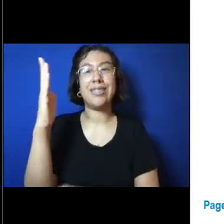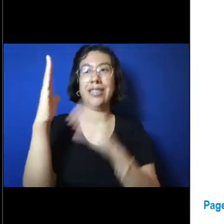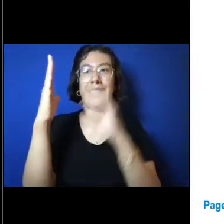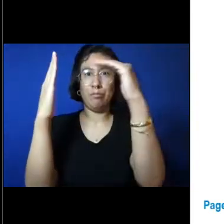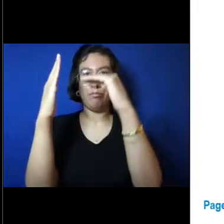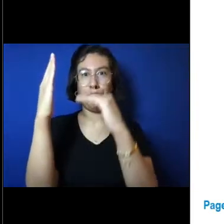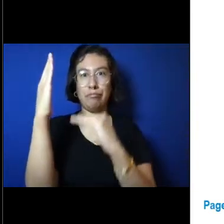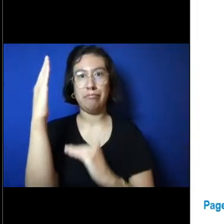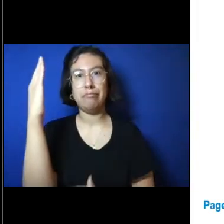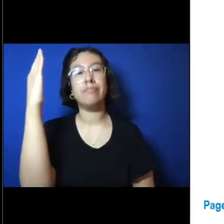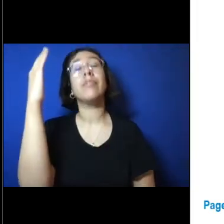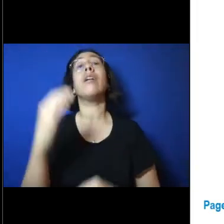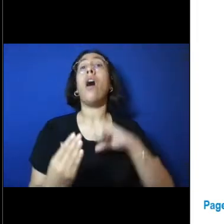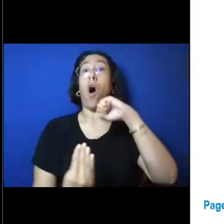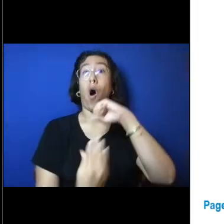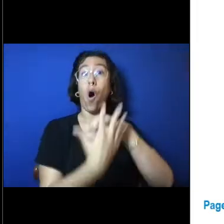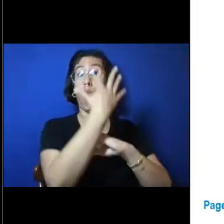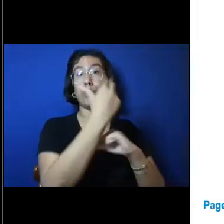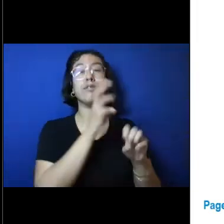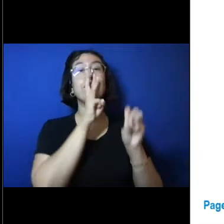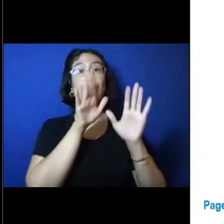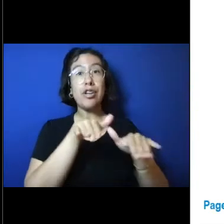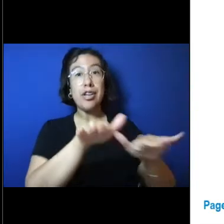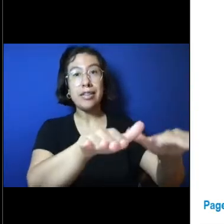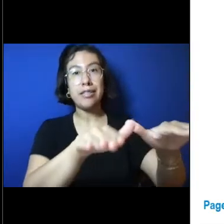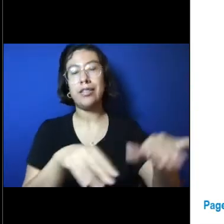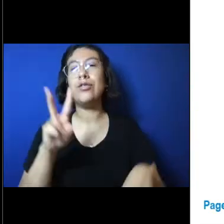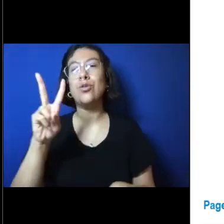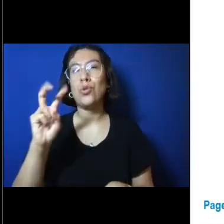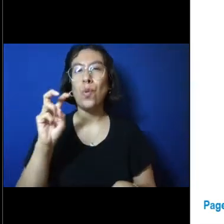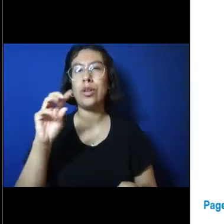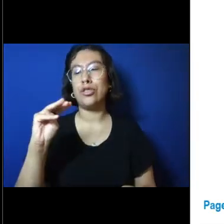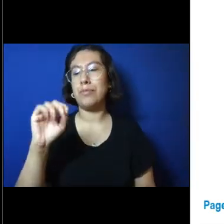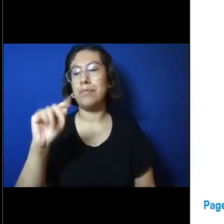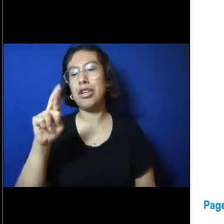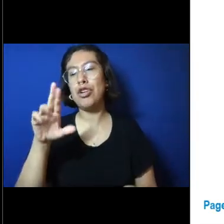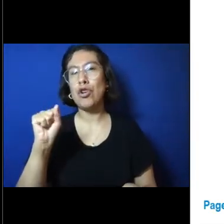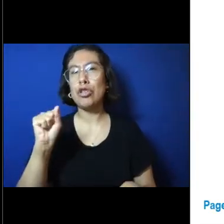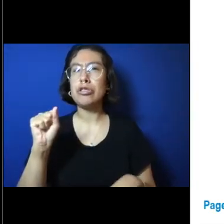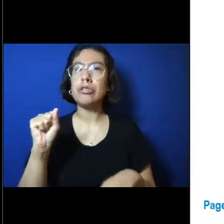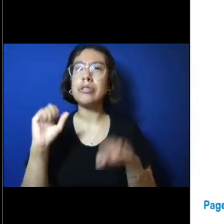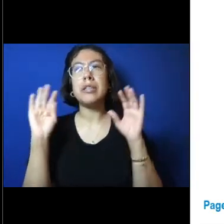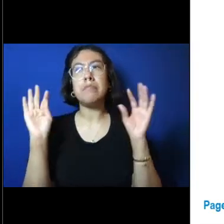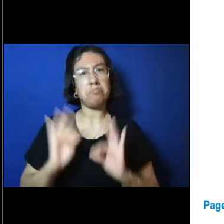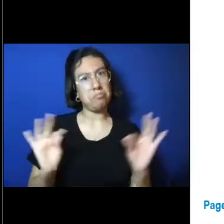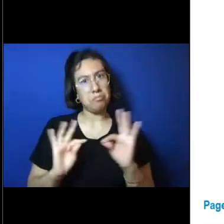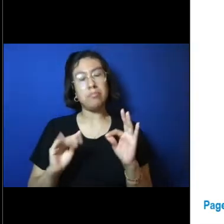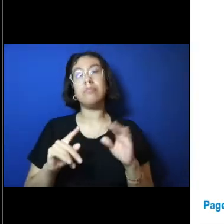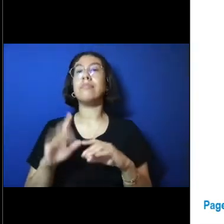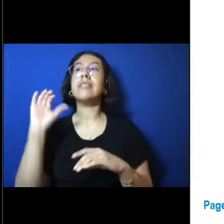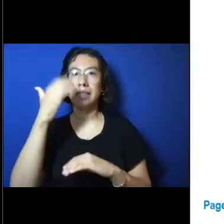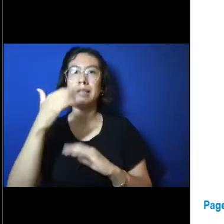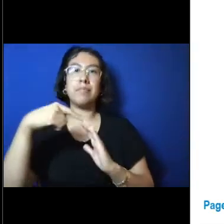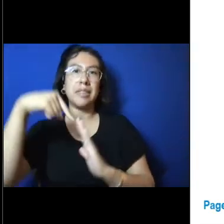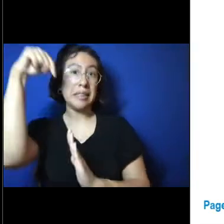200 meters deep is actually pretty shallow. It's sounds pretty deep, but it's actually fairly shallow for the ocean.